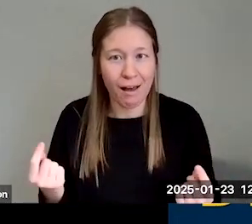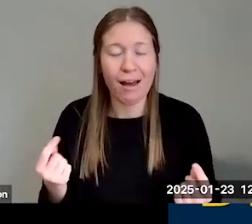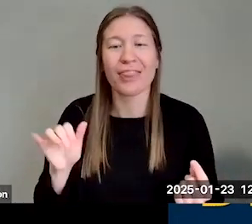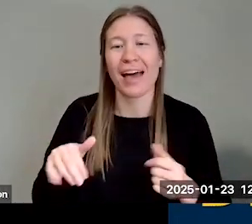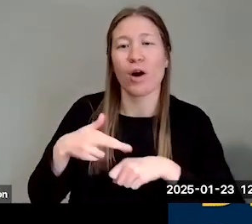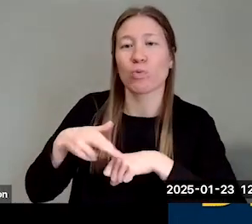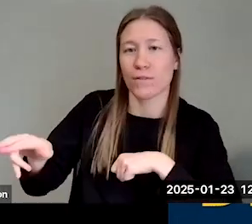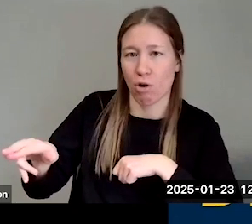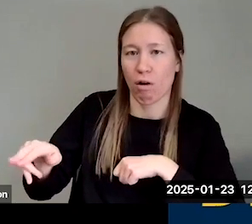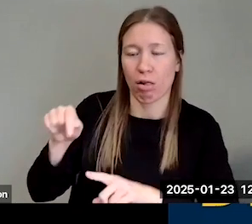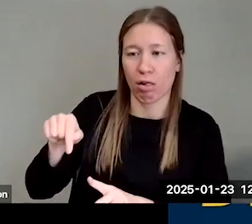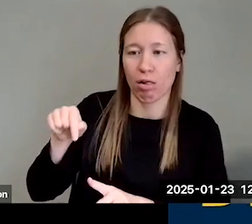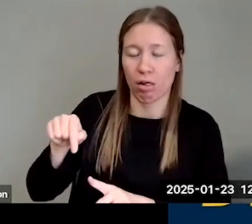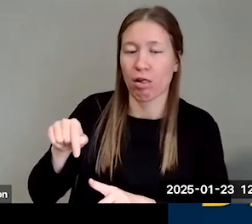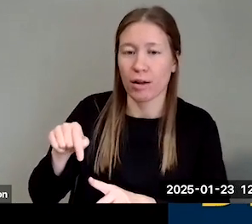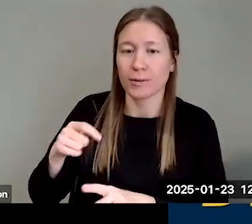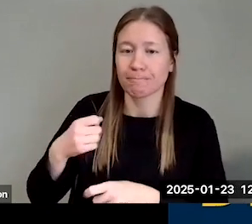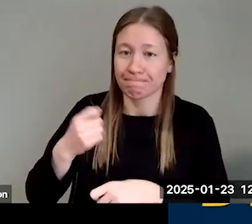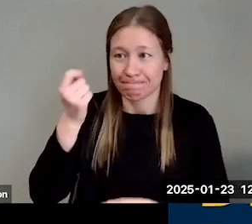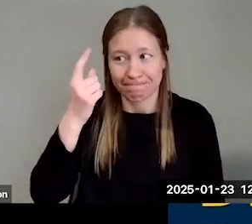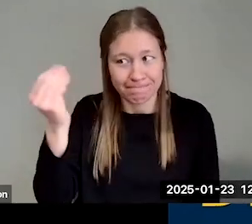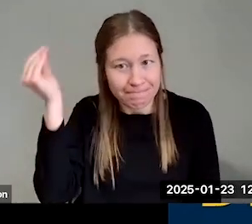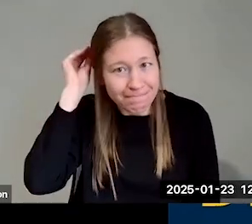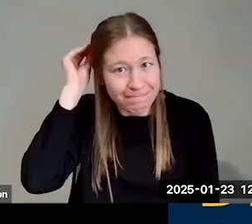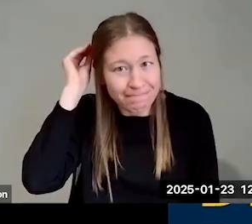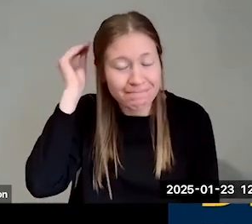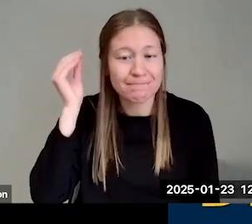So keep in mind, referring somebody to our office